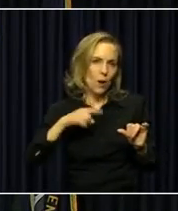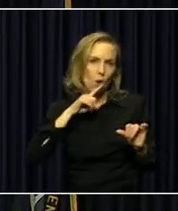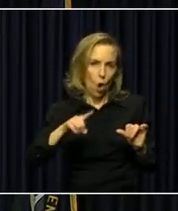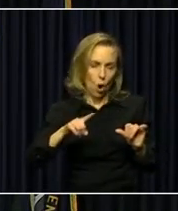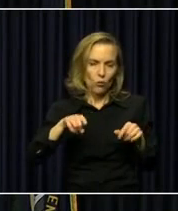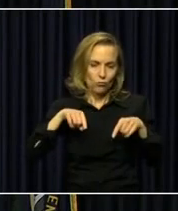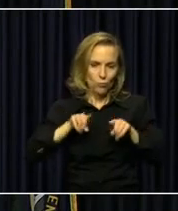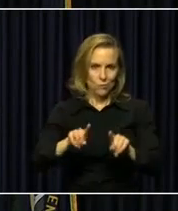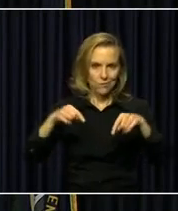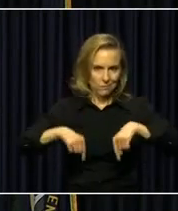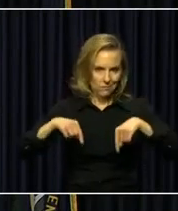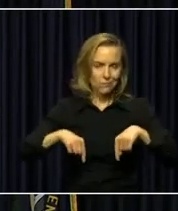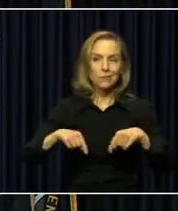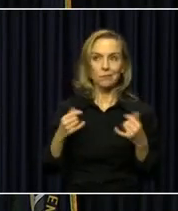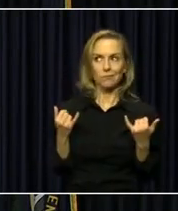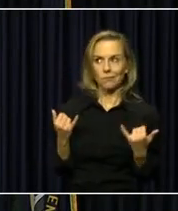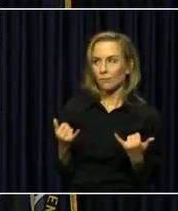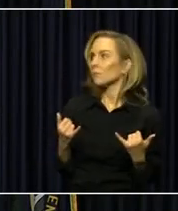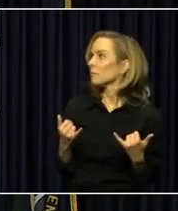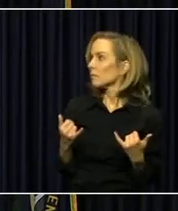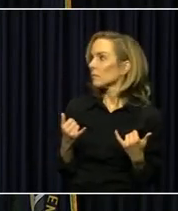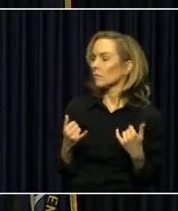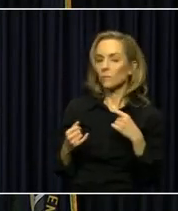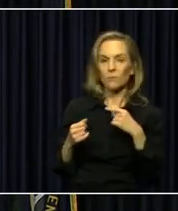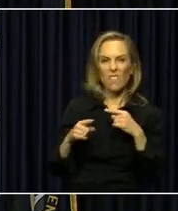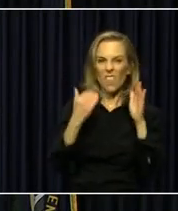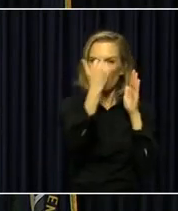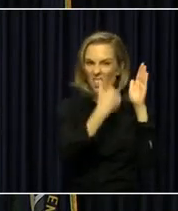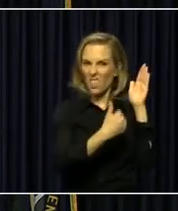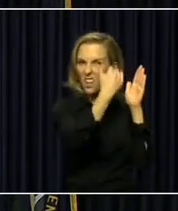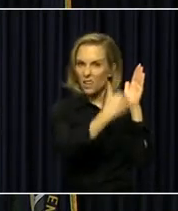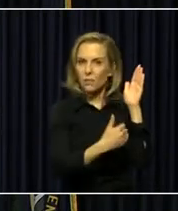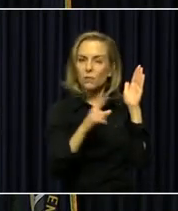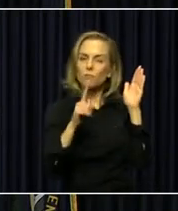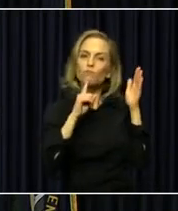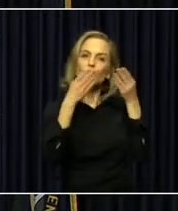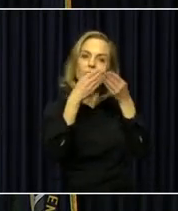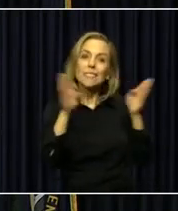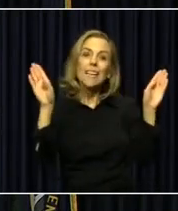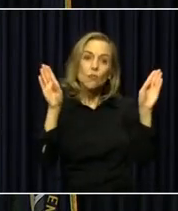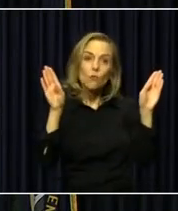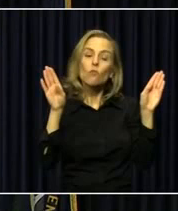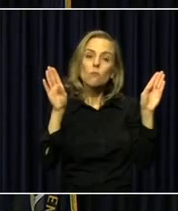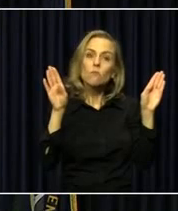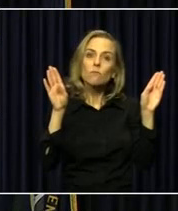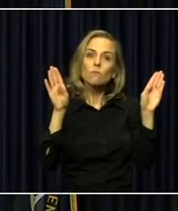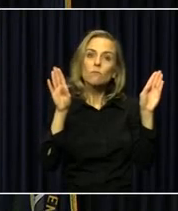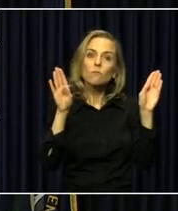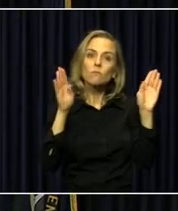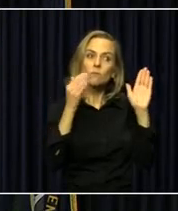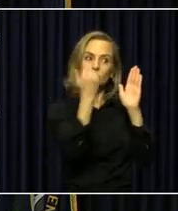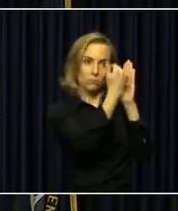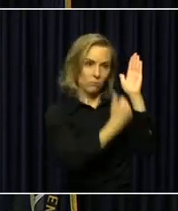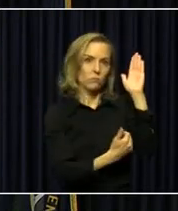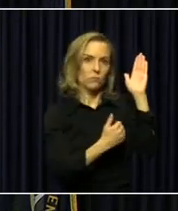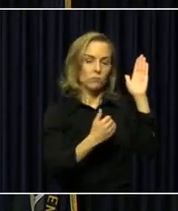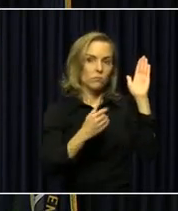TO REPORT TODAY. WHEN WE REMOVE DUPLICATES OR THOSE THAT DON'T MEET THE